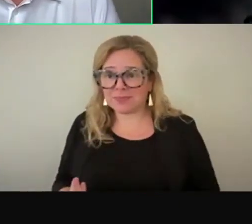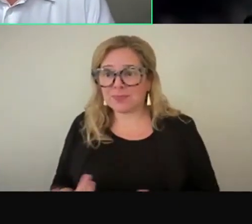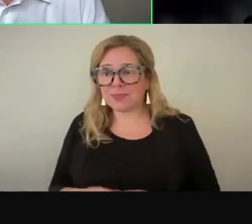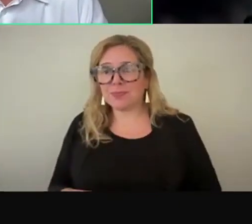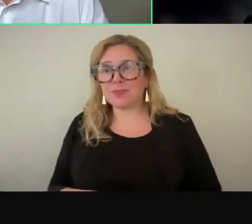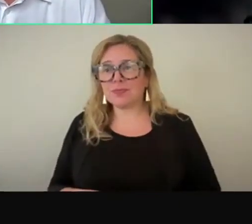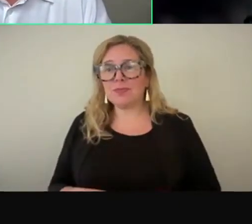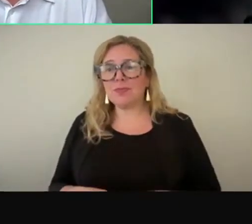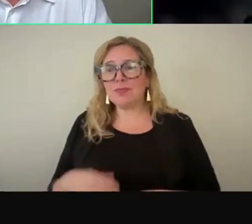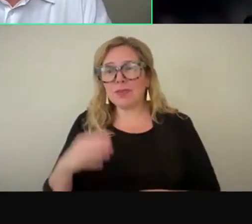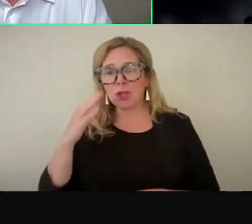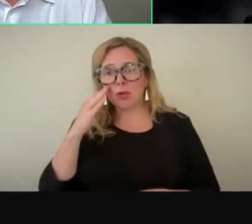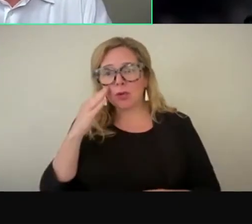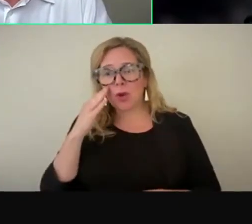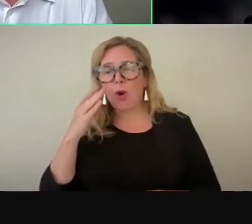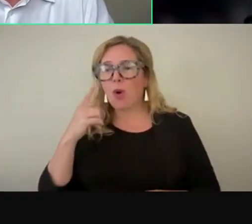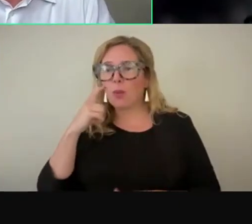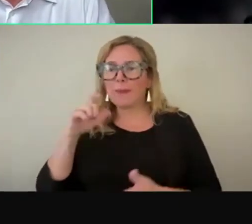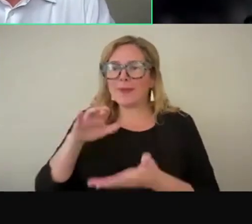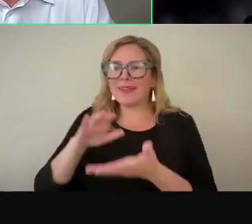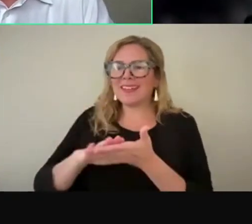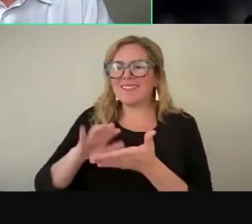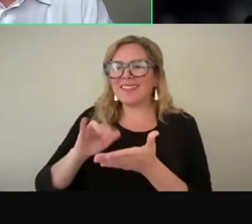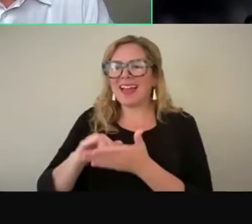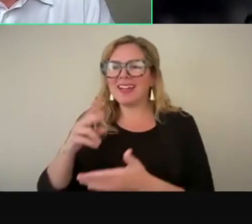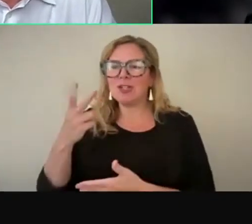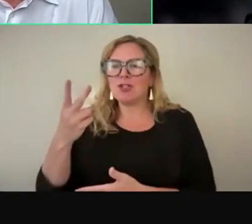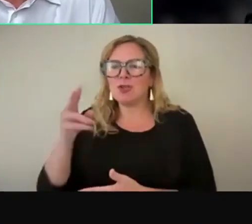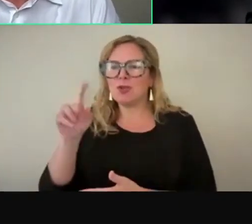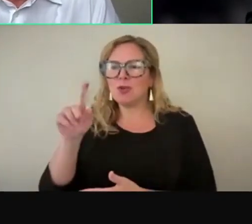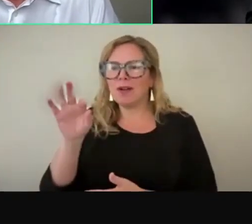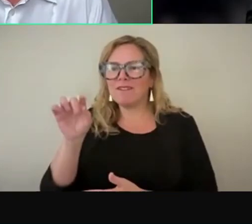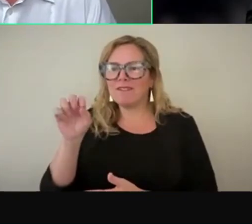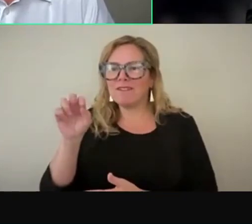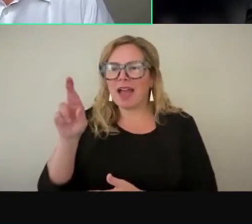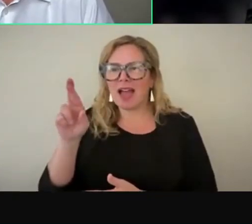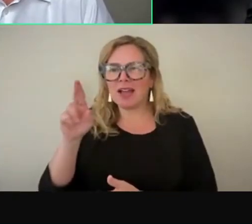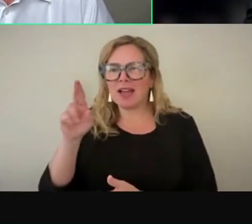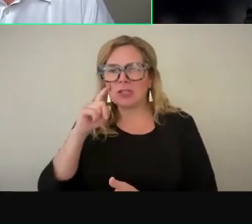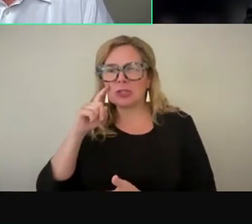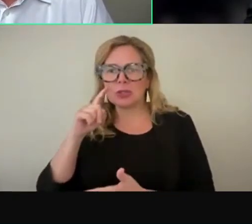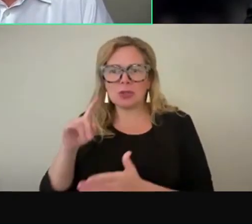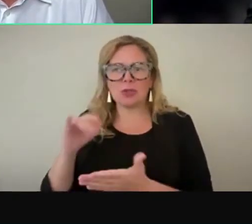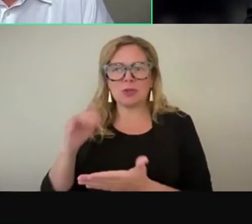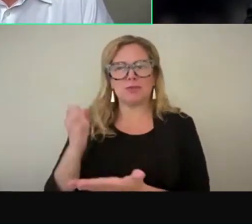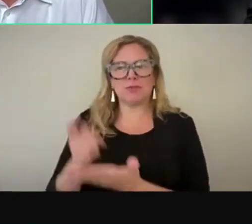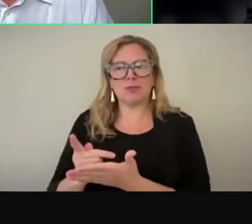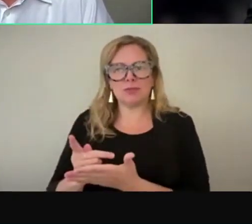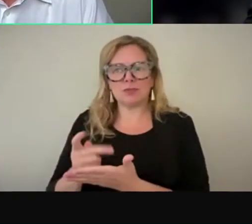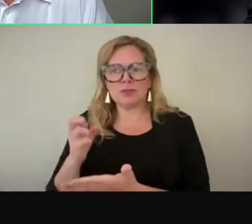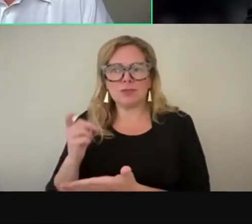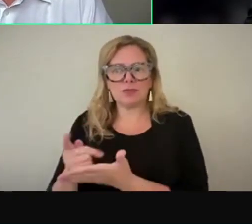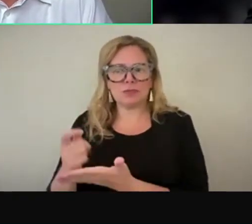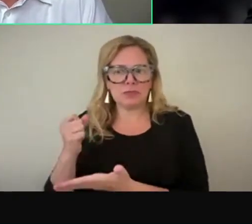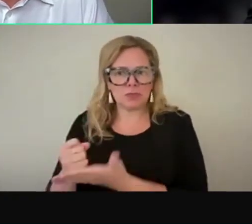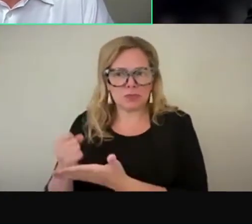authentication, right? It's the saving grace of security here. For them, the exercise of